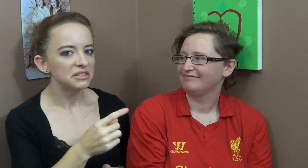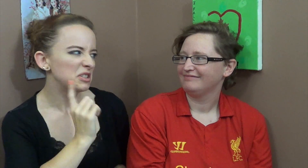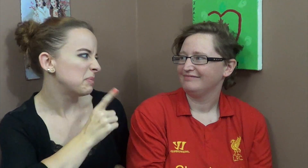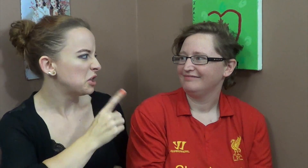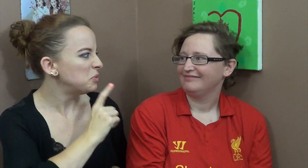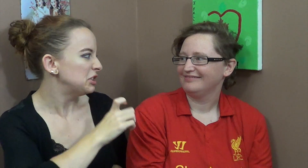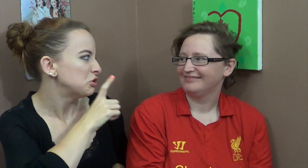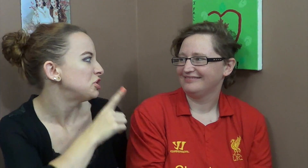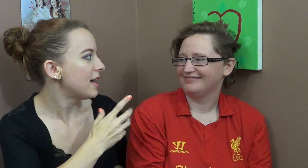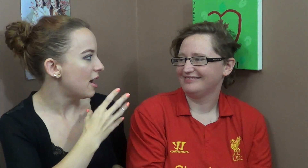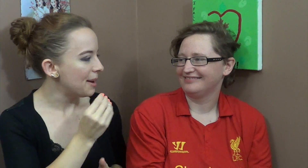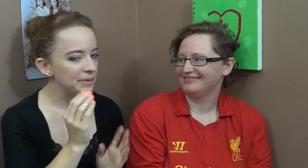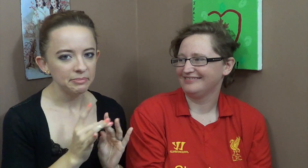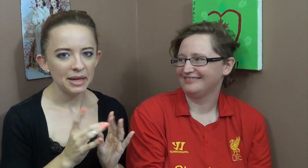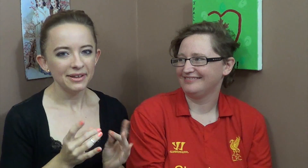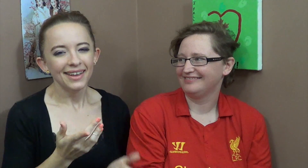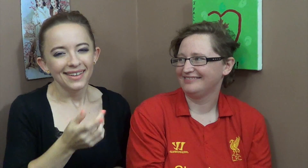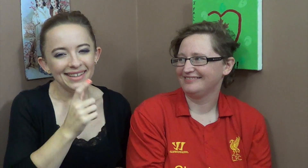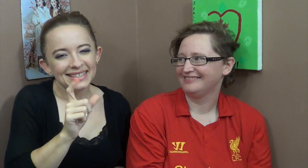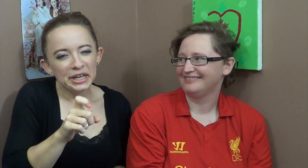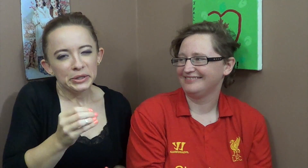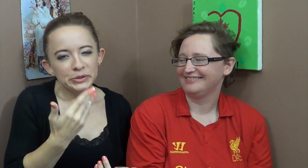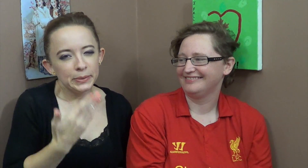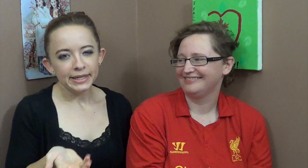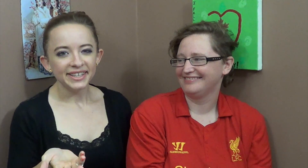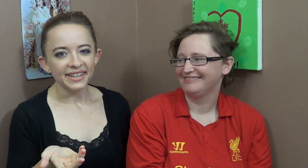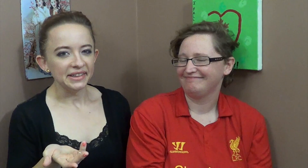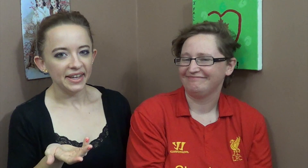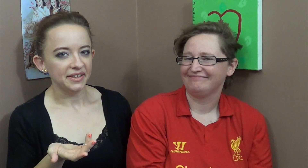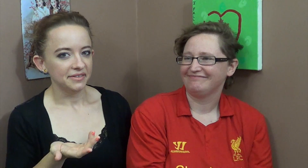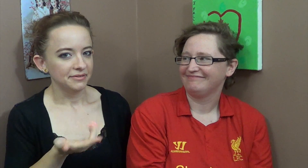and go downstairs and be like "You need to shut up!" That not gonna do any good.